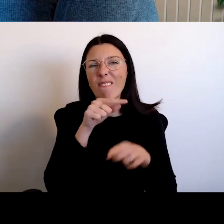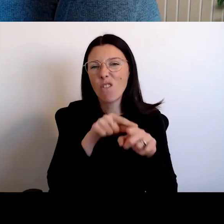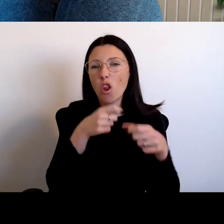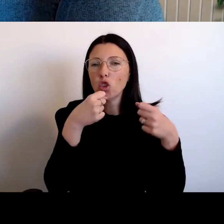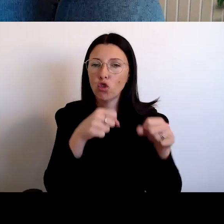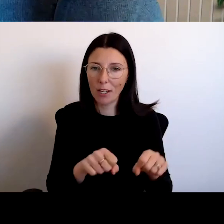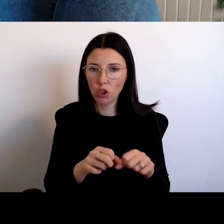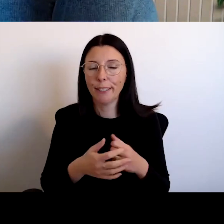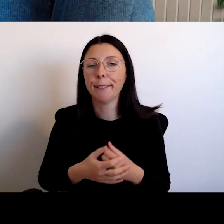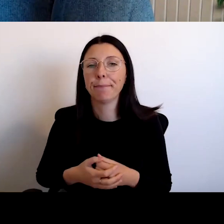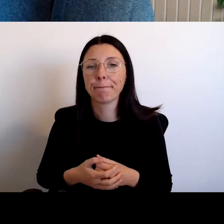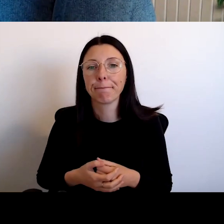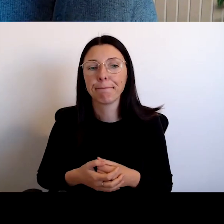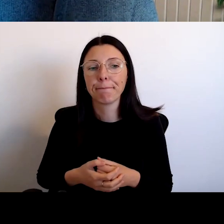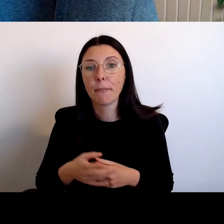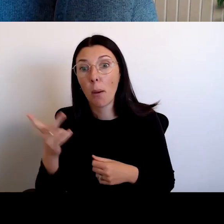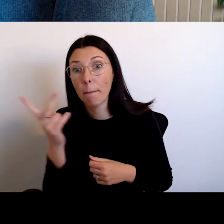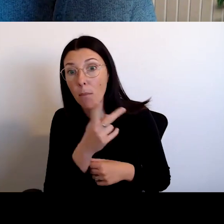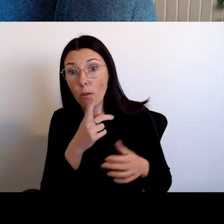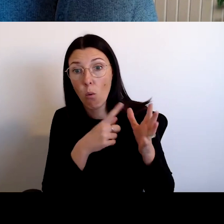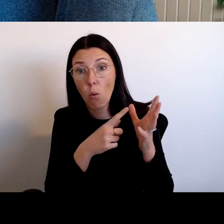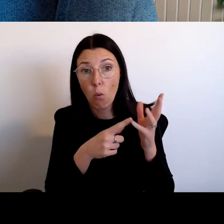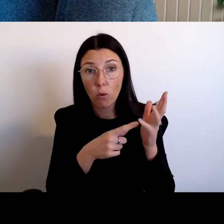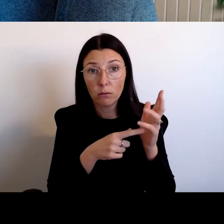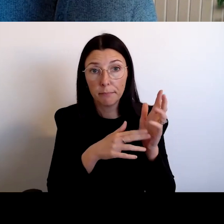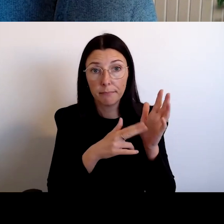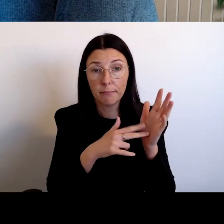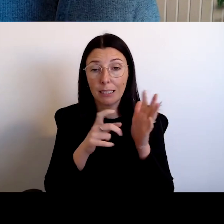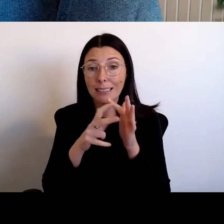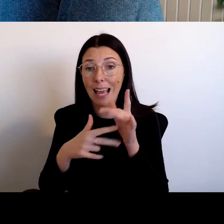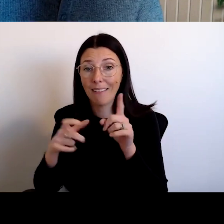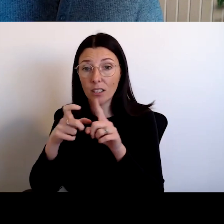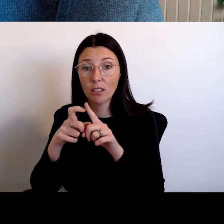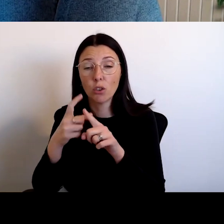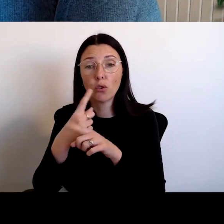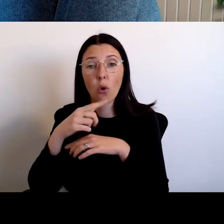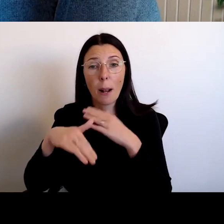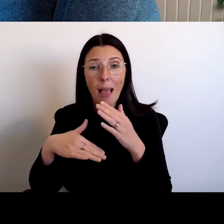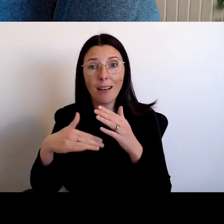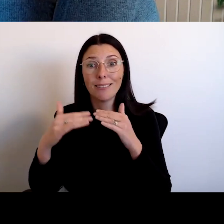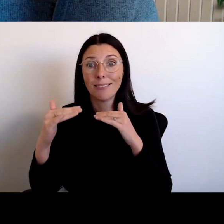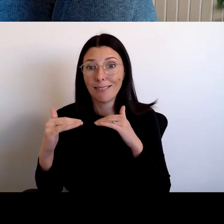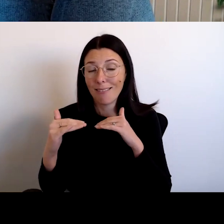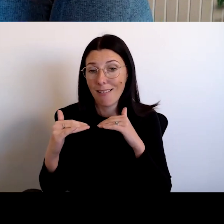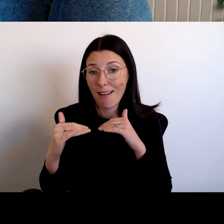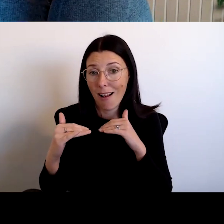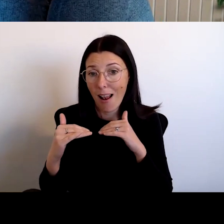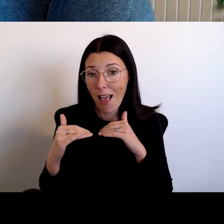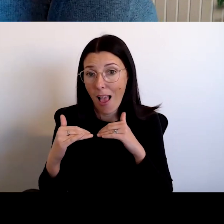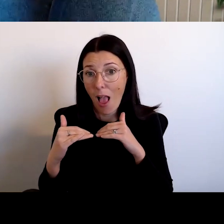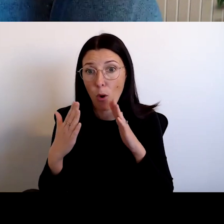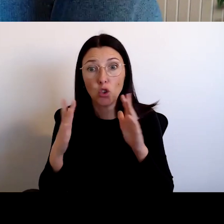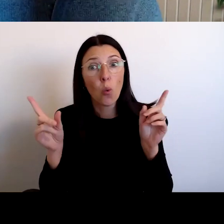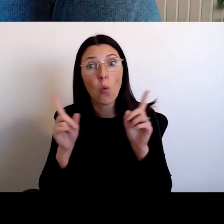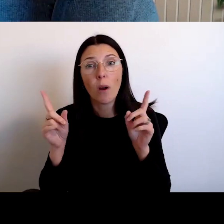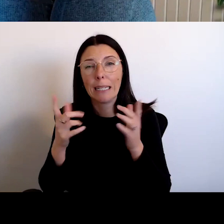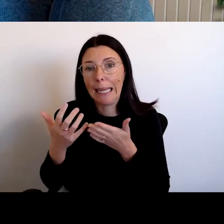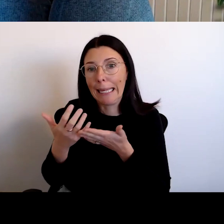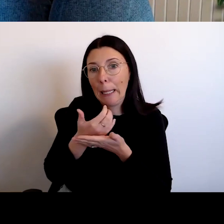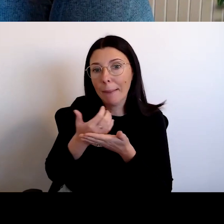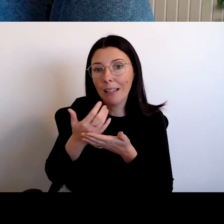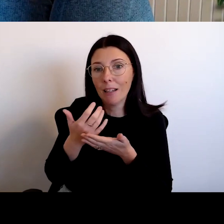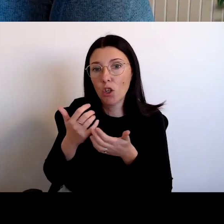about leveraging or approaching it with retaining existing donors and generating uplifts from